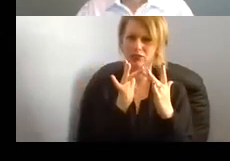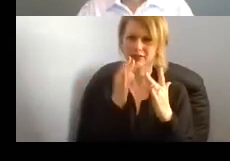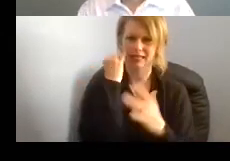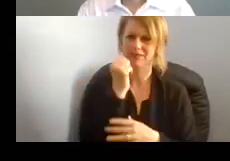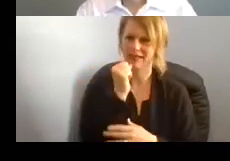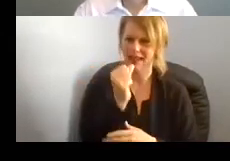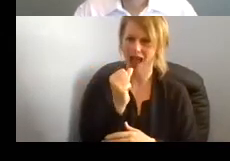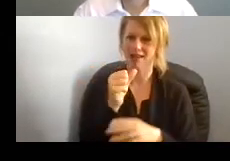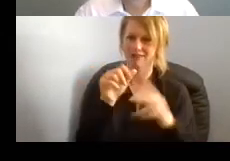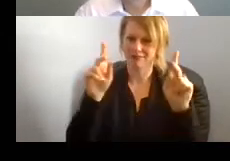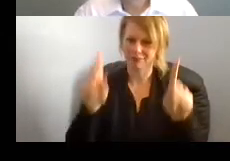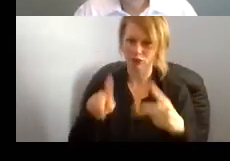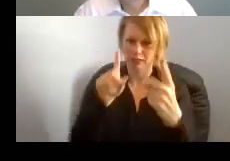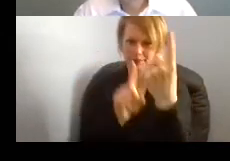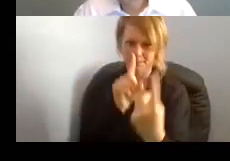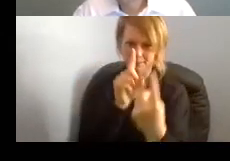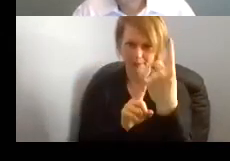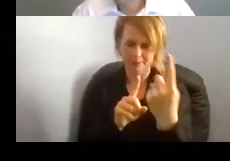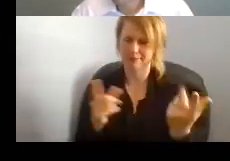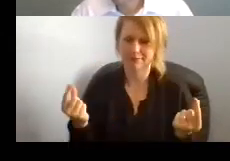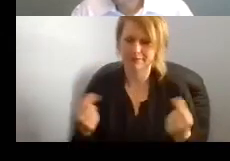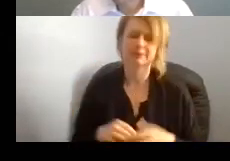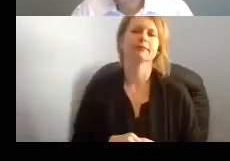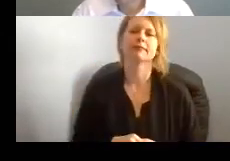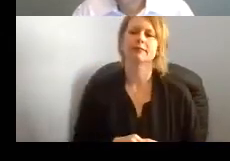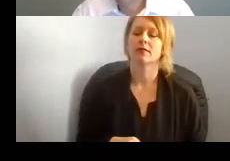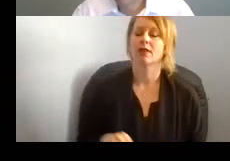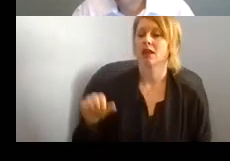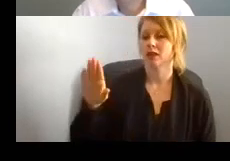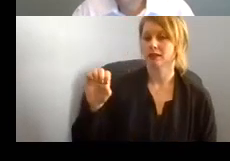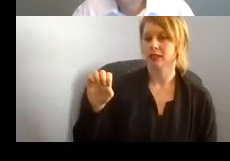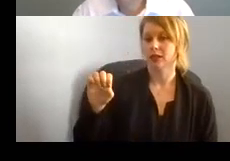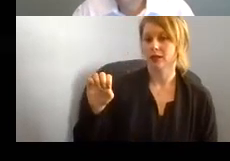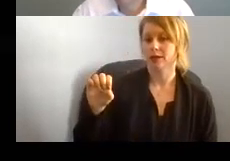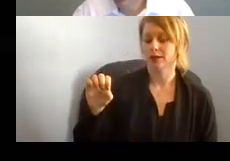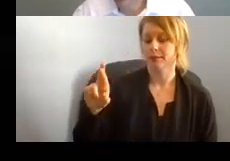Right. So first off, the bereavement centers actually do have virtual groups,